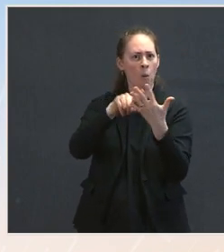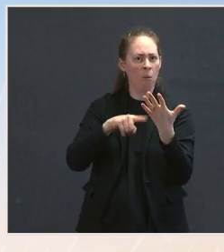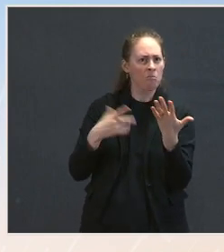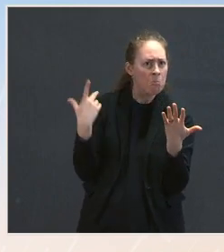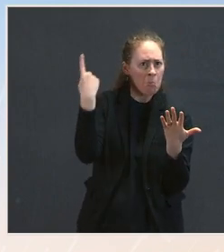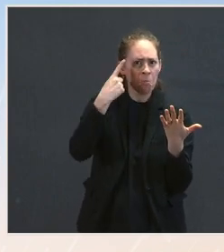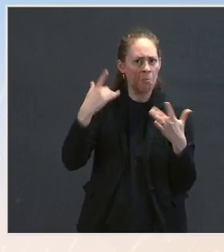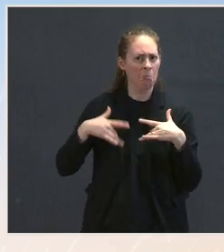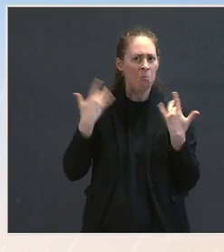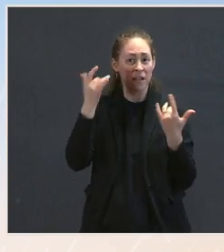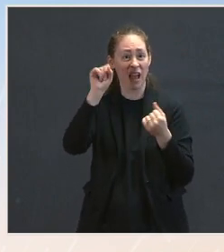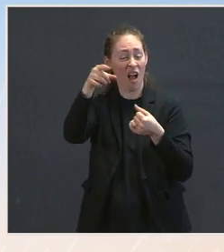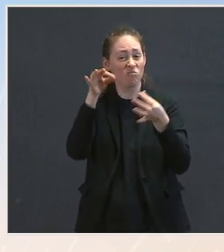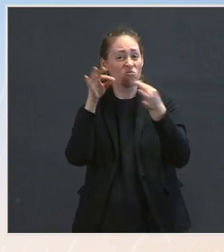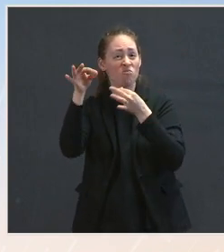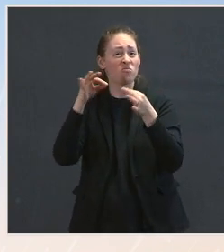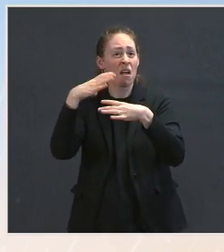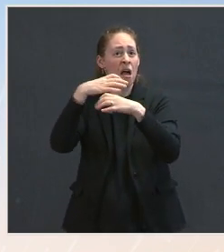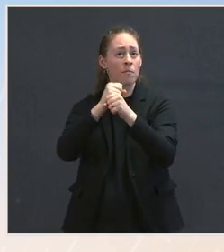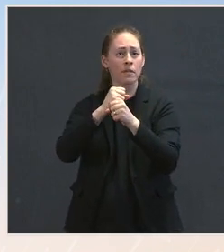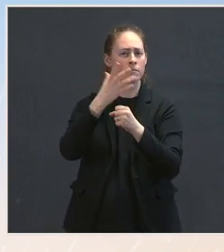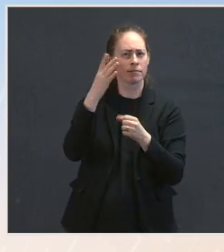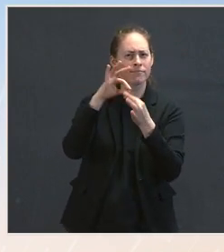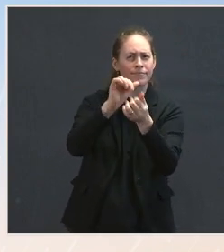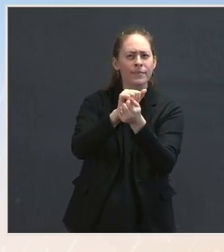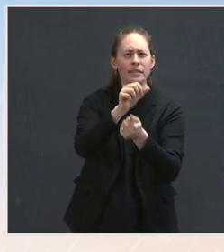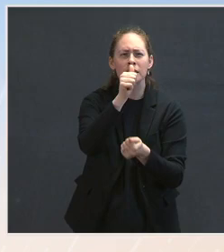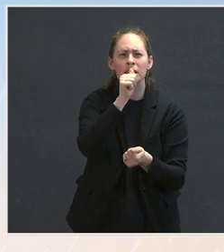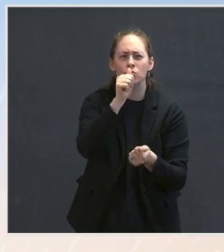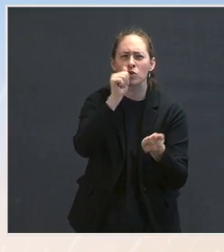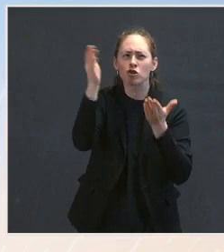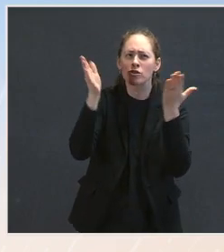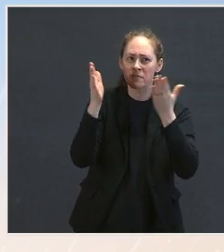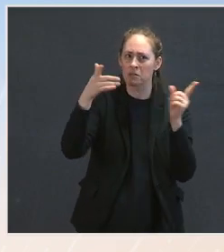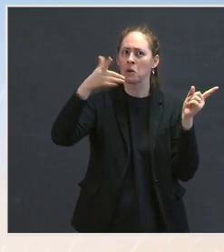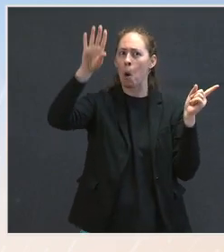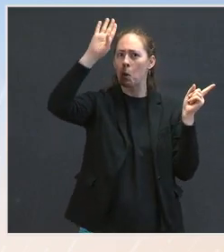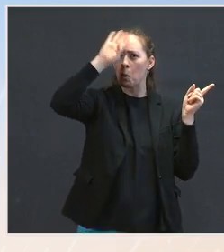Secret Service had intelligence briefings, presumably. Is there any concern or review